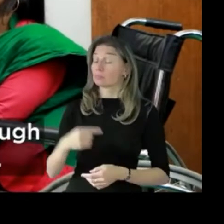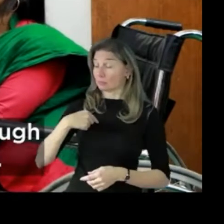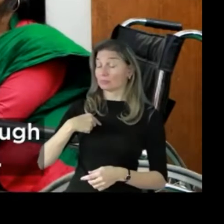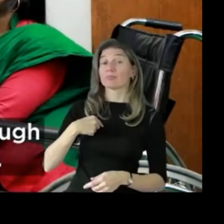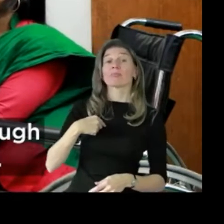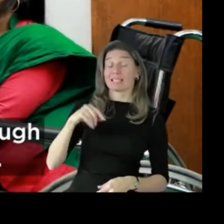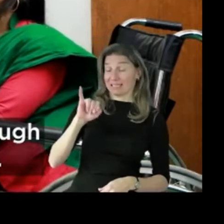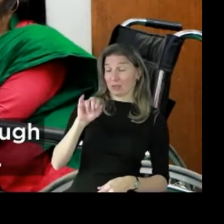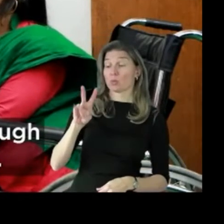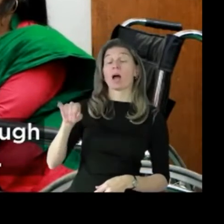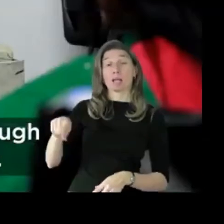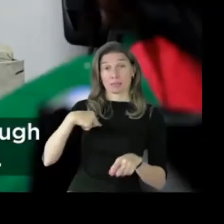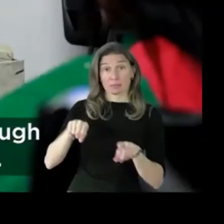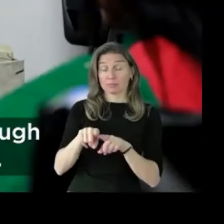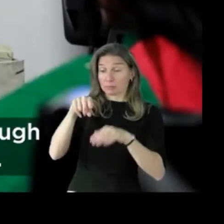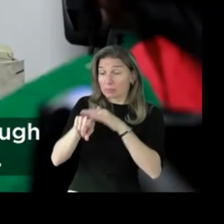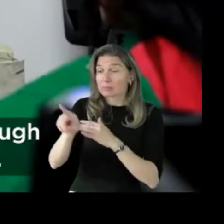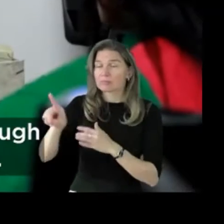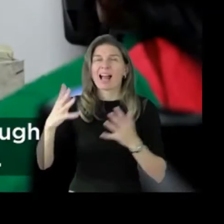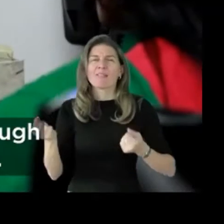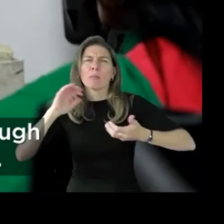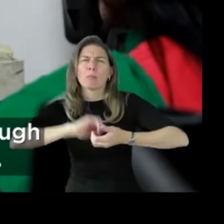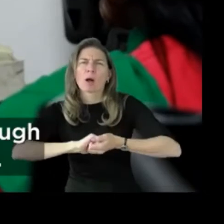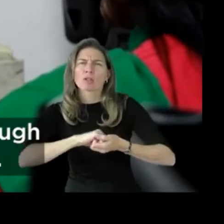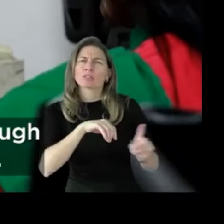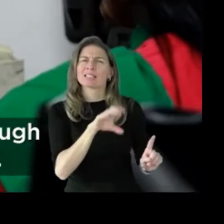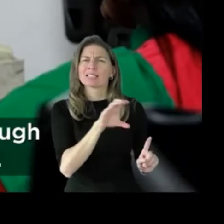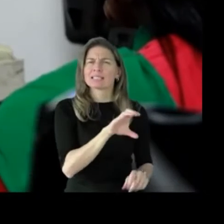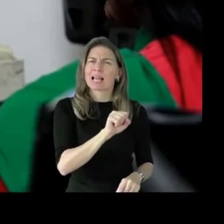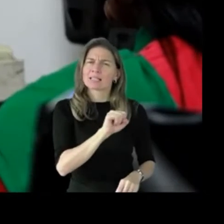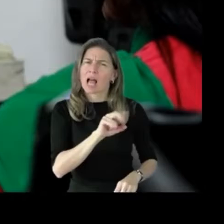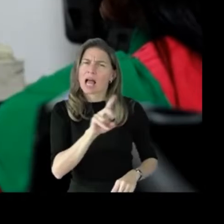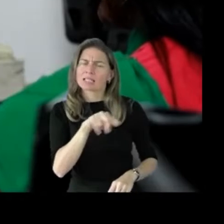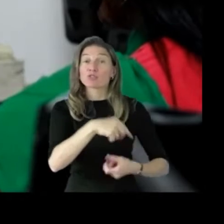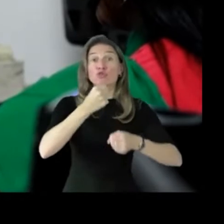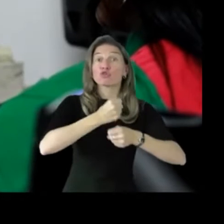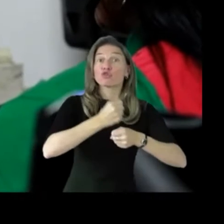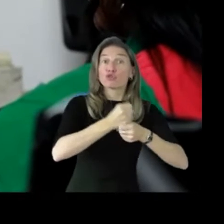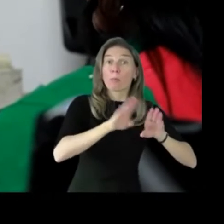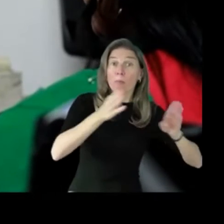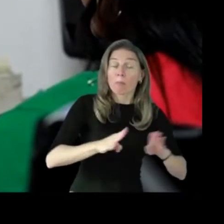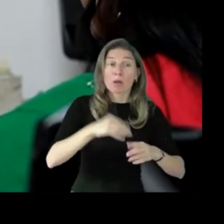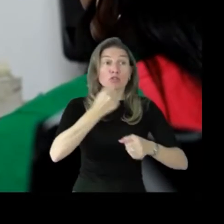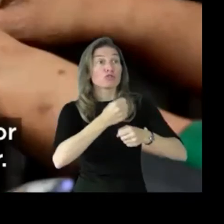My CV was submitted through i2i from (partner) CSID. There was a job fair happening there.